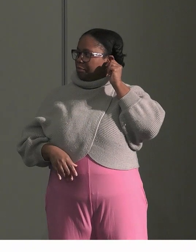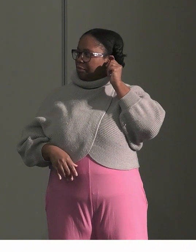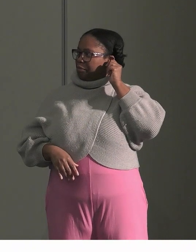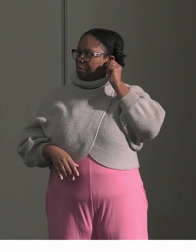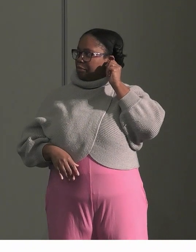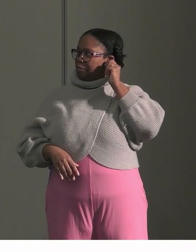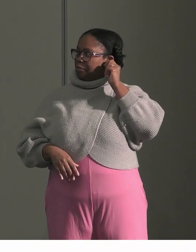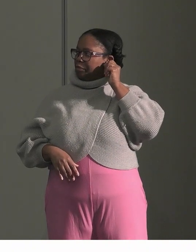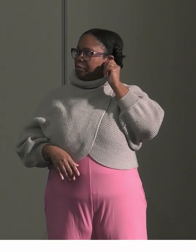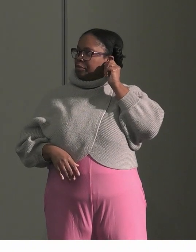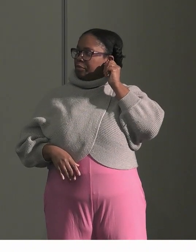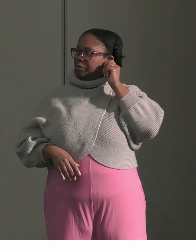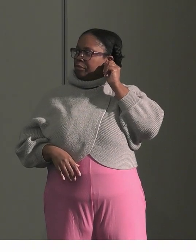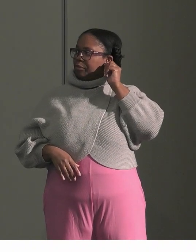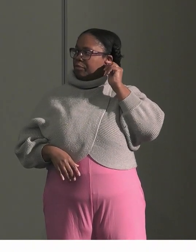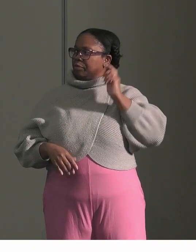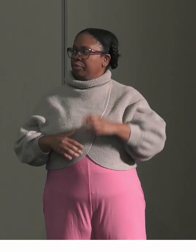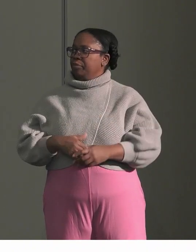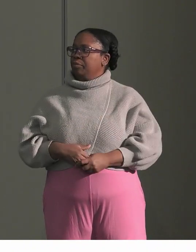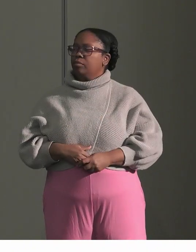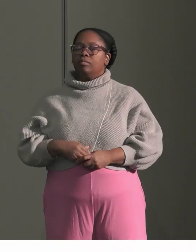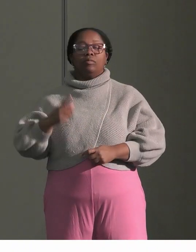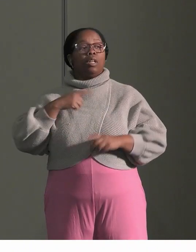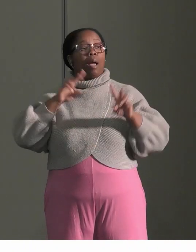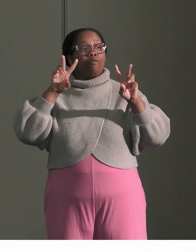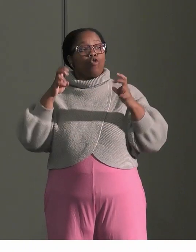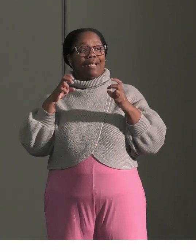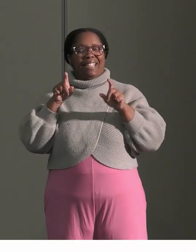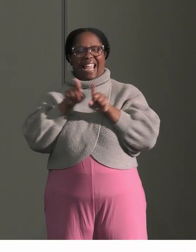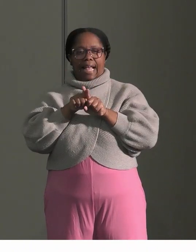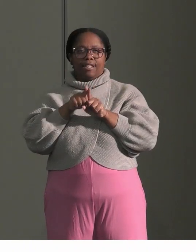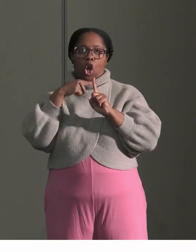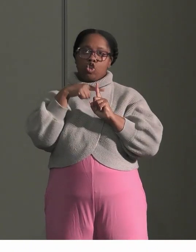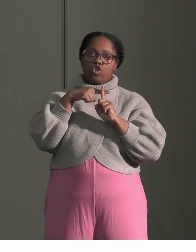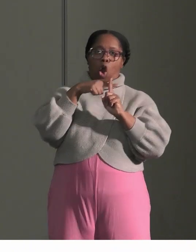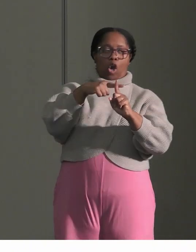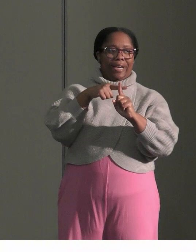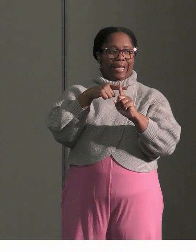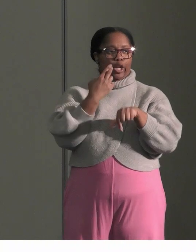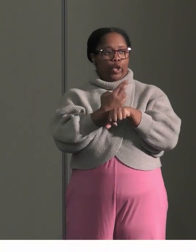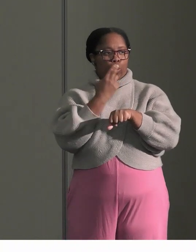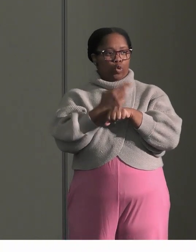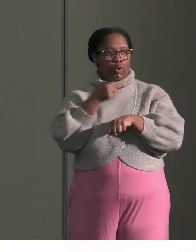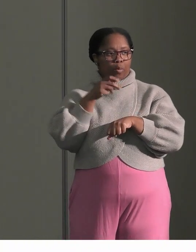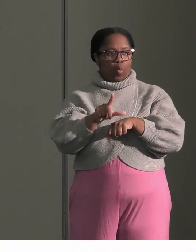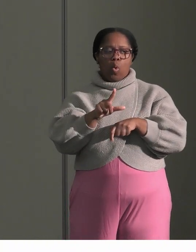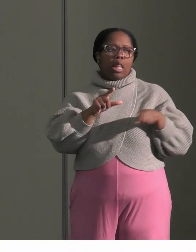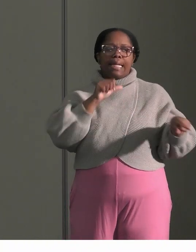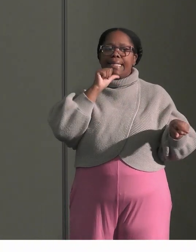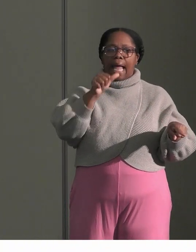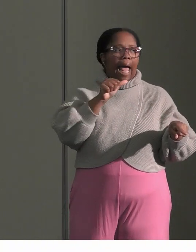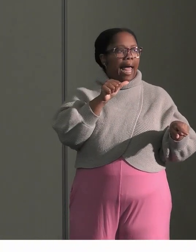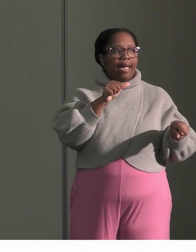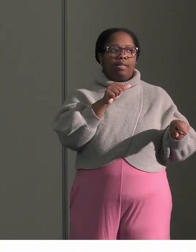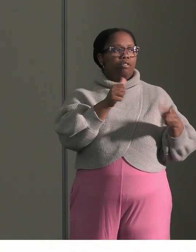on one side for -- I'm phrasing it as targeted user pool not Gen Pop but speak to the one power